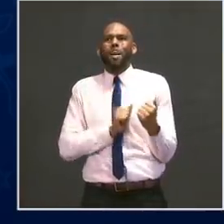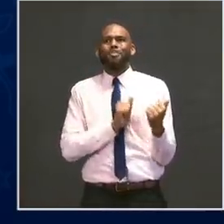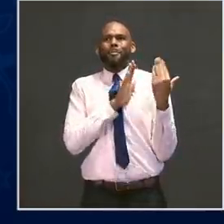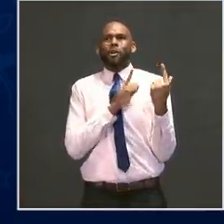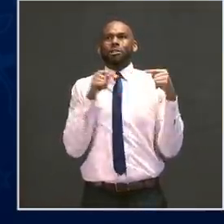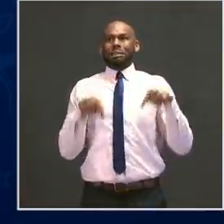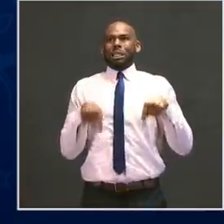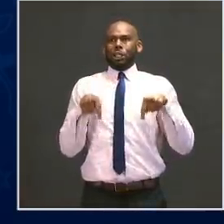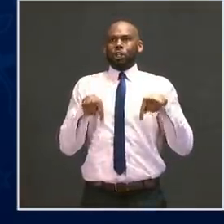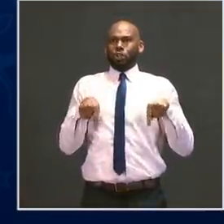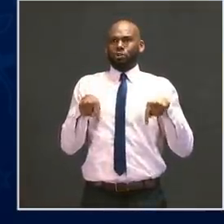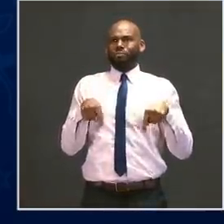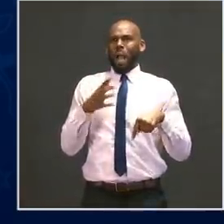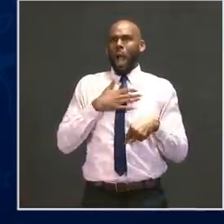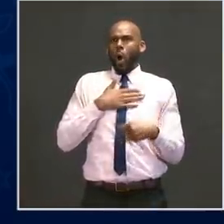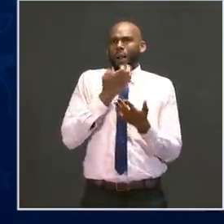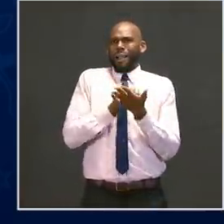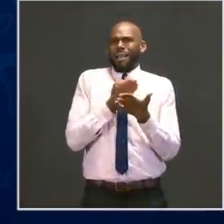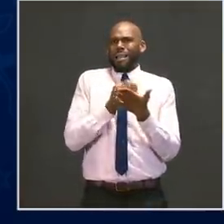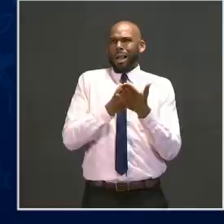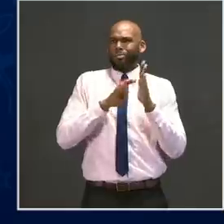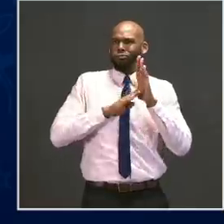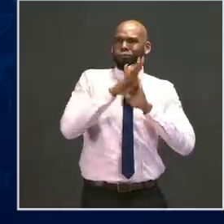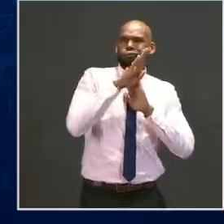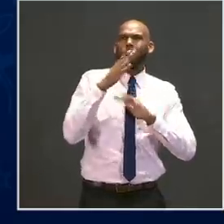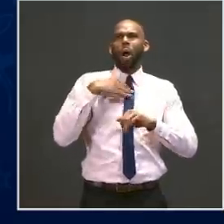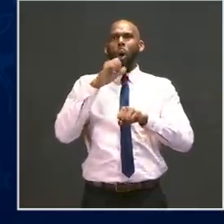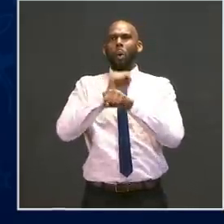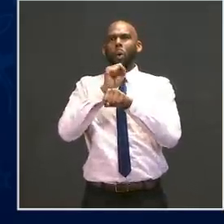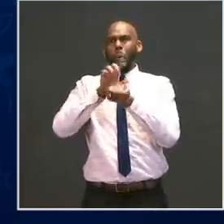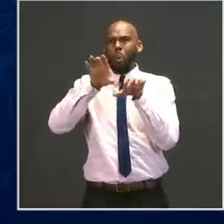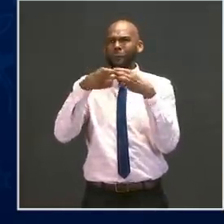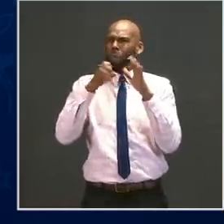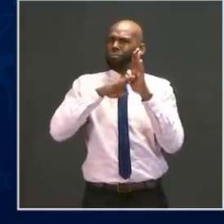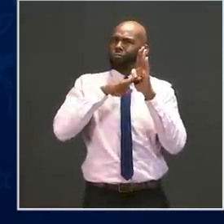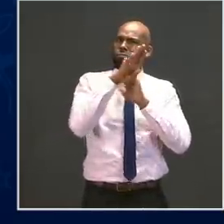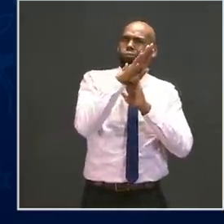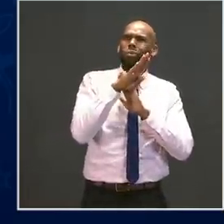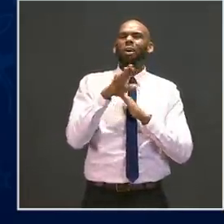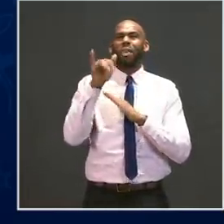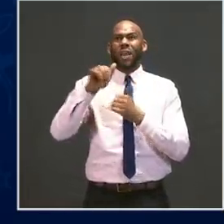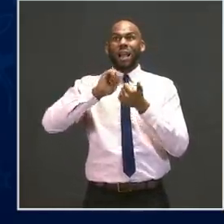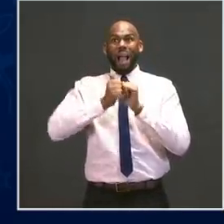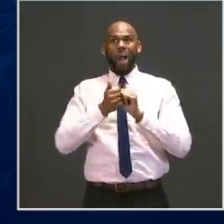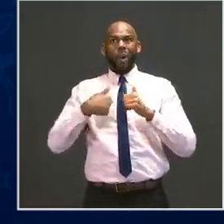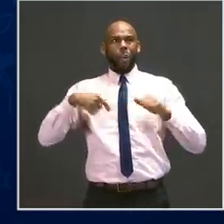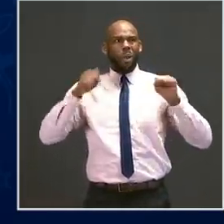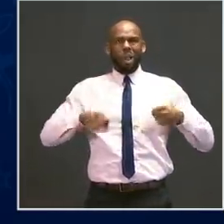strengthening our economy, strengthening our workforce. That is how we can compete from a position of strength,